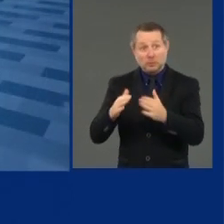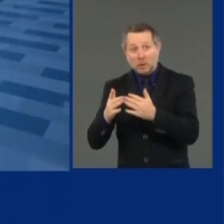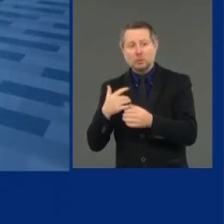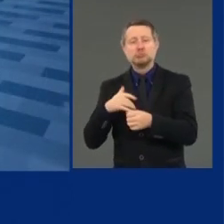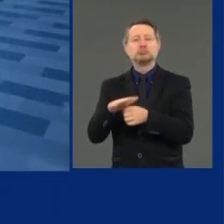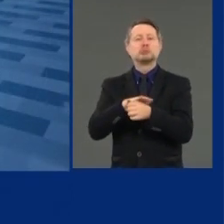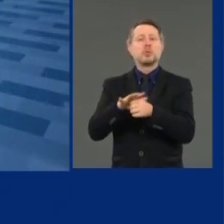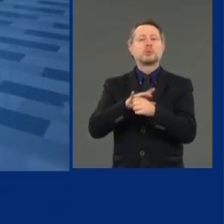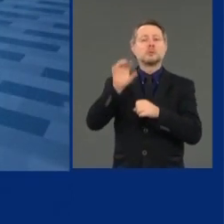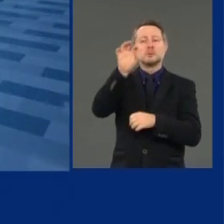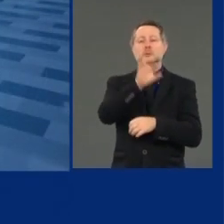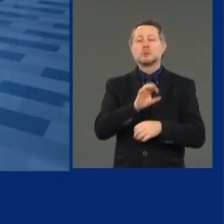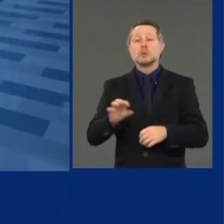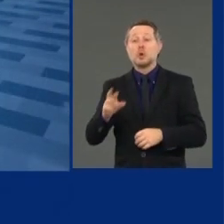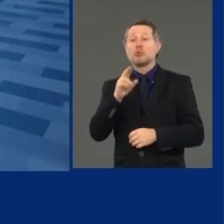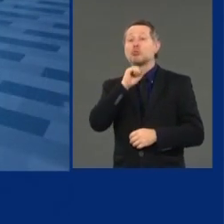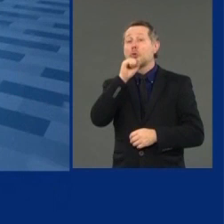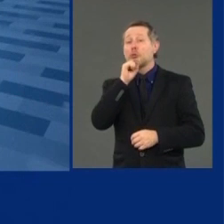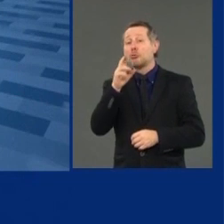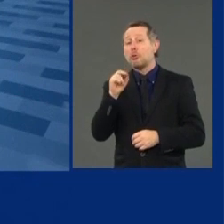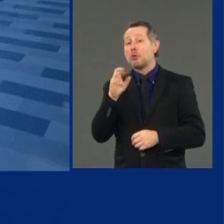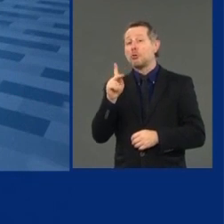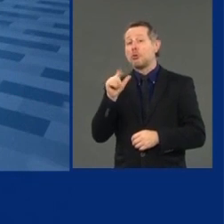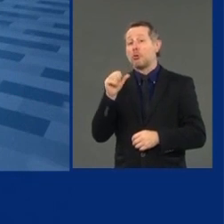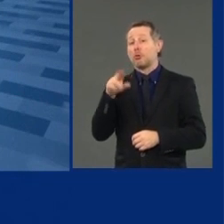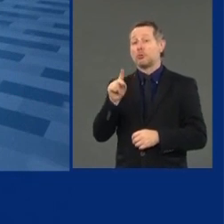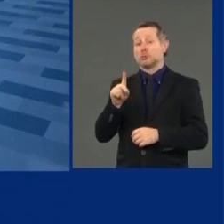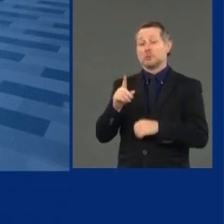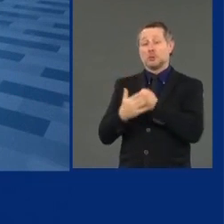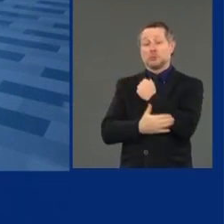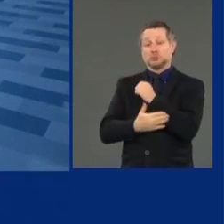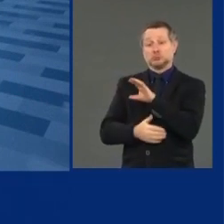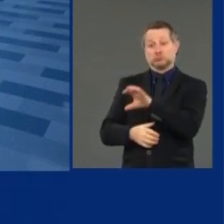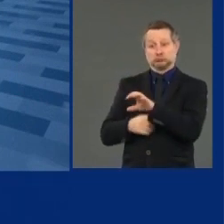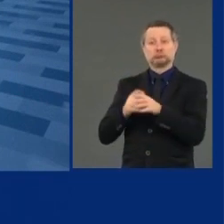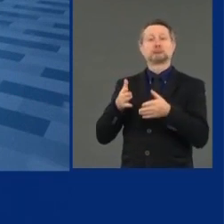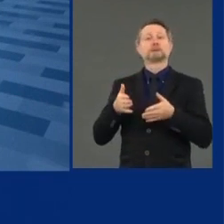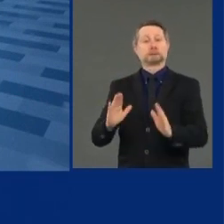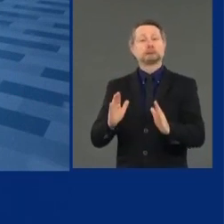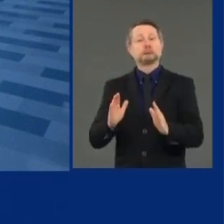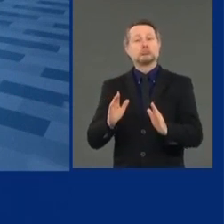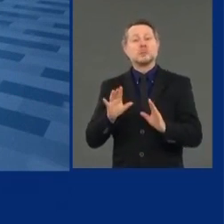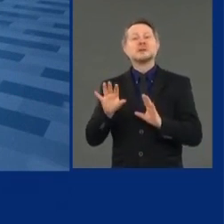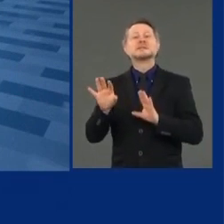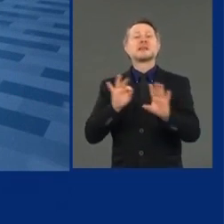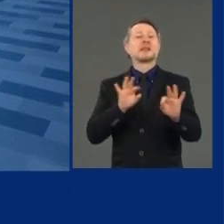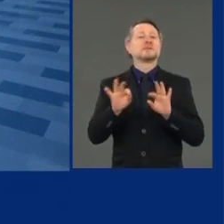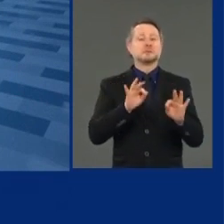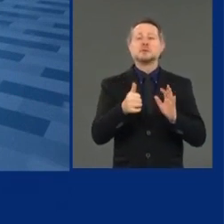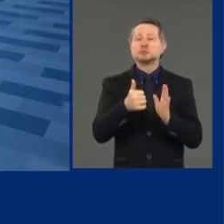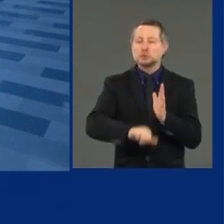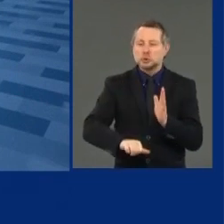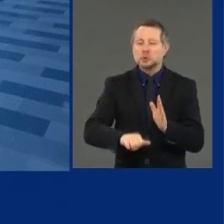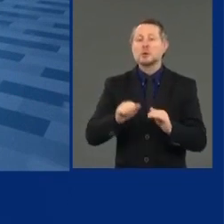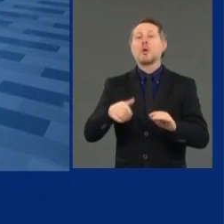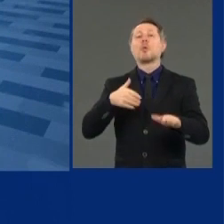REOPENING ACROSS THE STATE. WE ARE DOING IT REGION BY REGION. ROCKLAND COUNTY TODAY IS